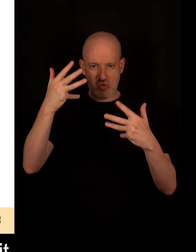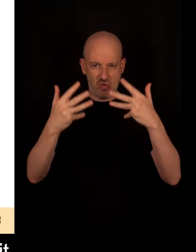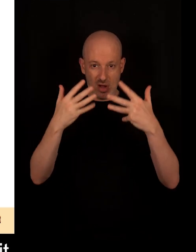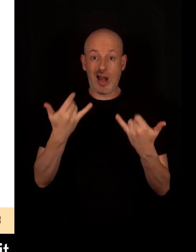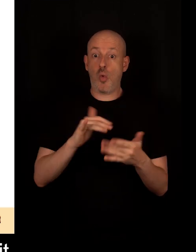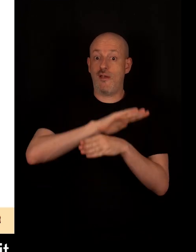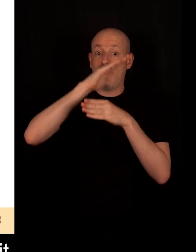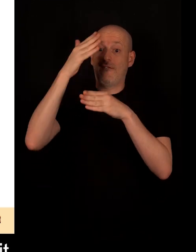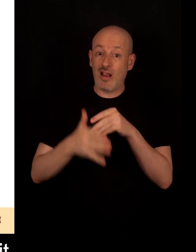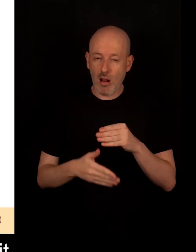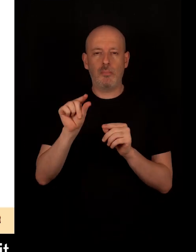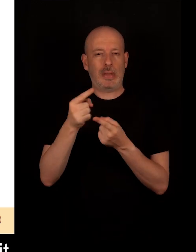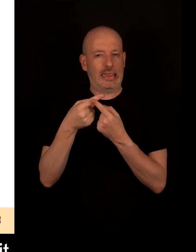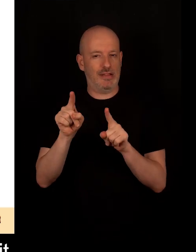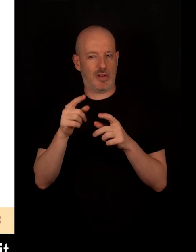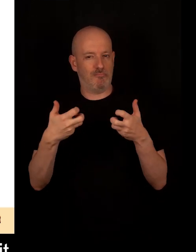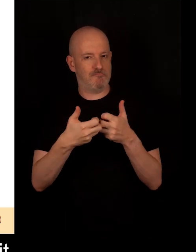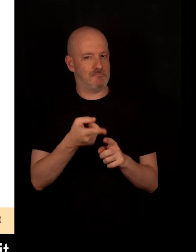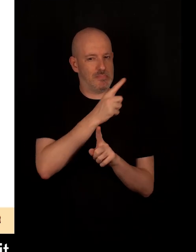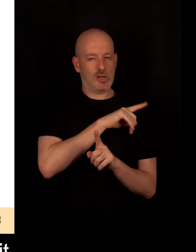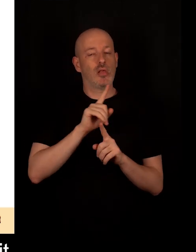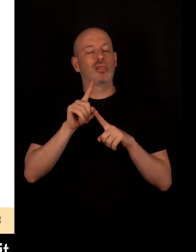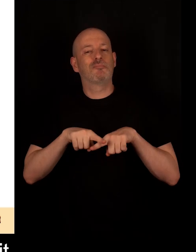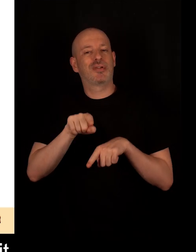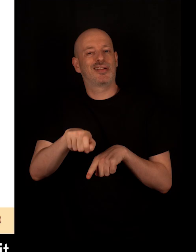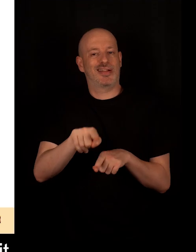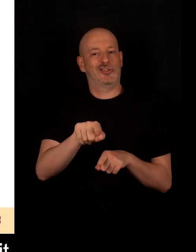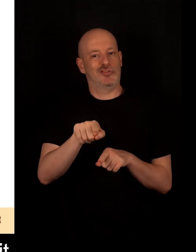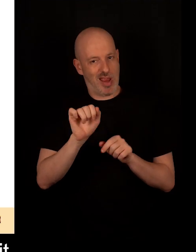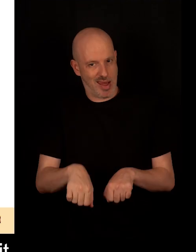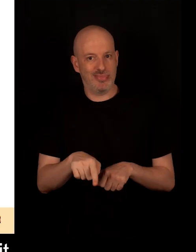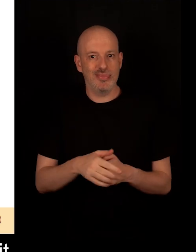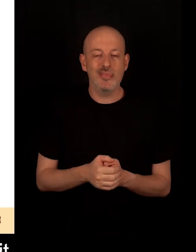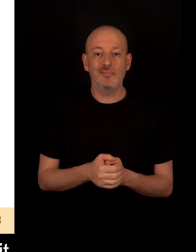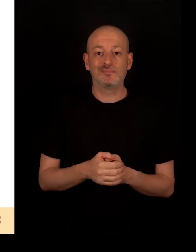Now your final grant amount might be a bit different depending on the needs.